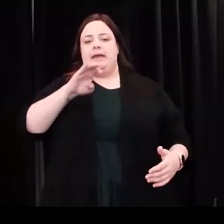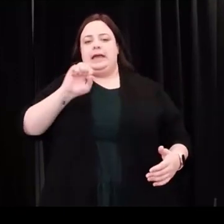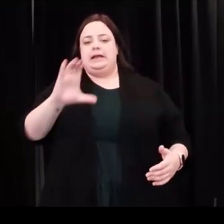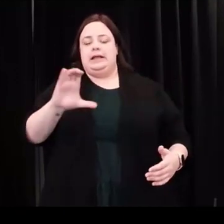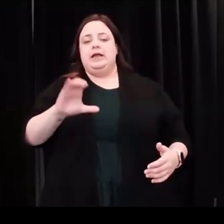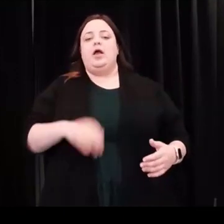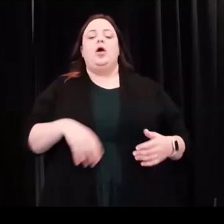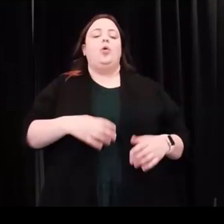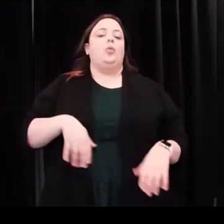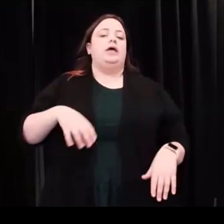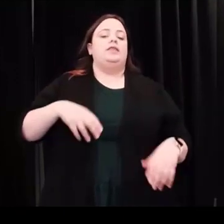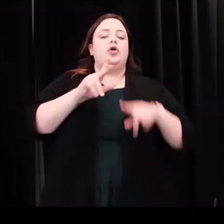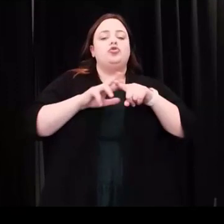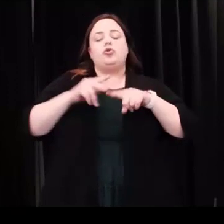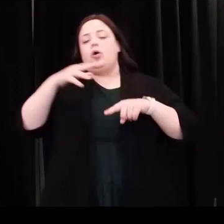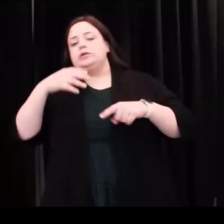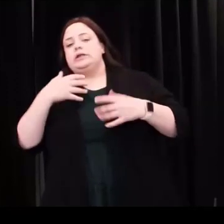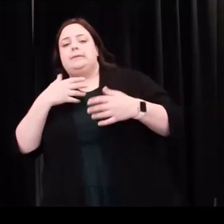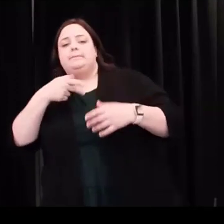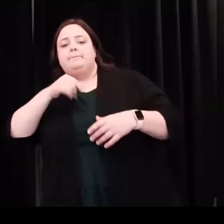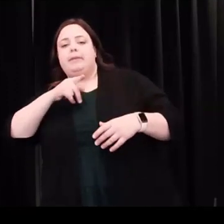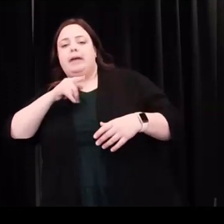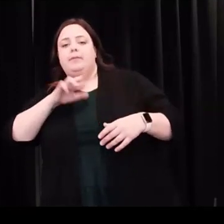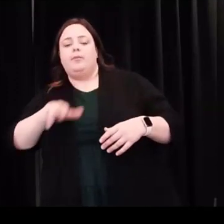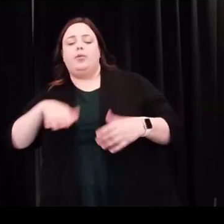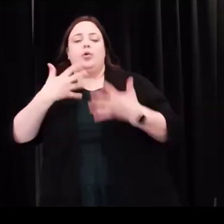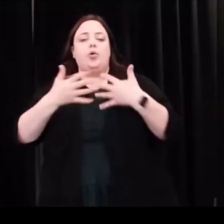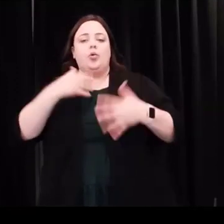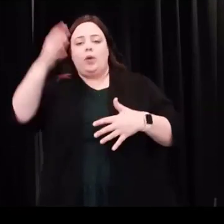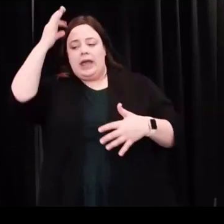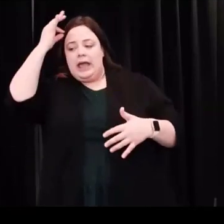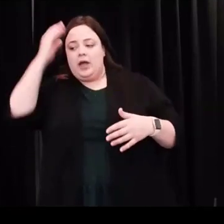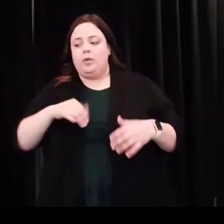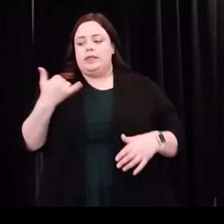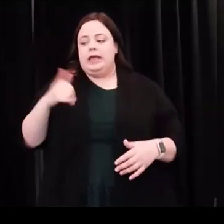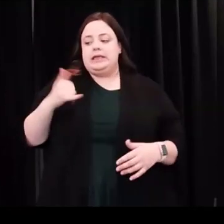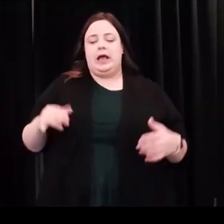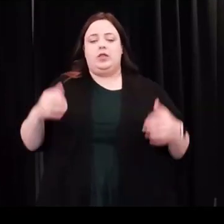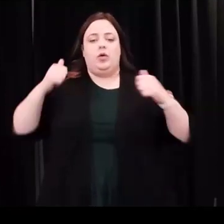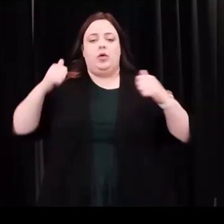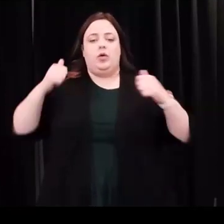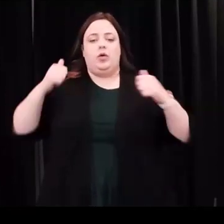pepper gray hair, wearing a yellow military uniform with a green hat. I'm sorry he sort